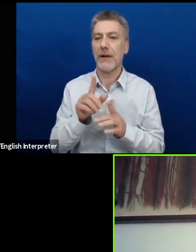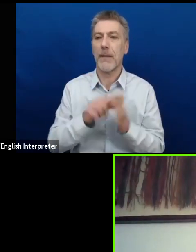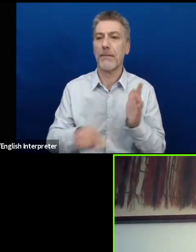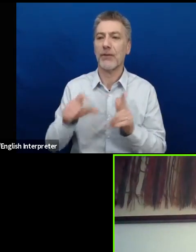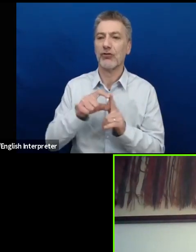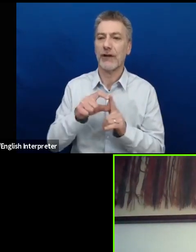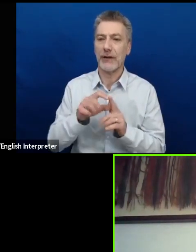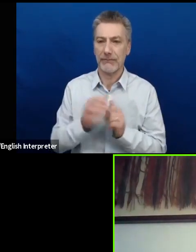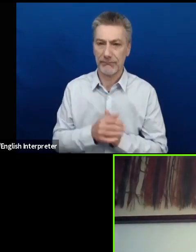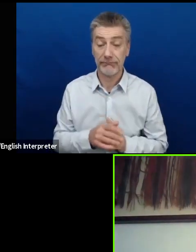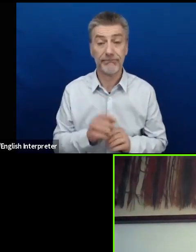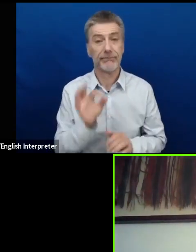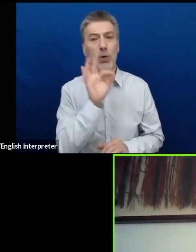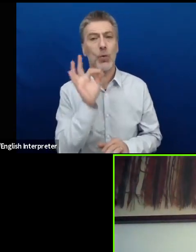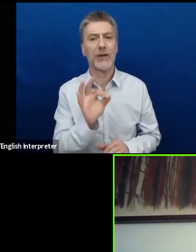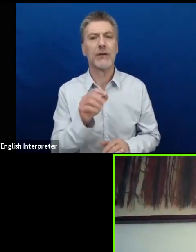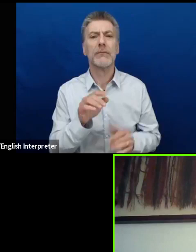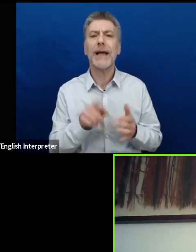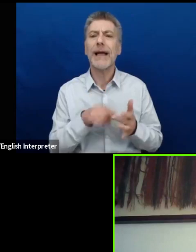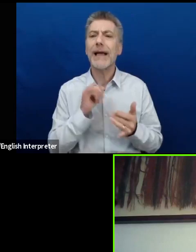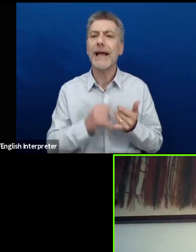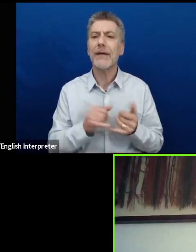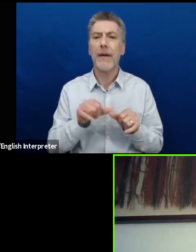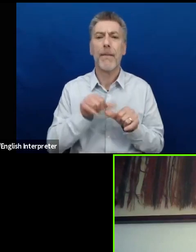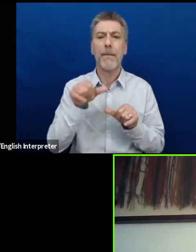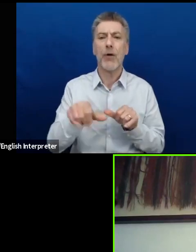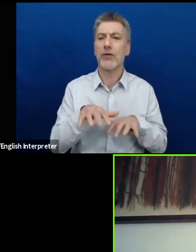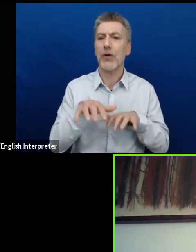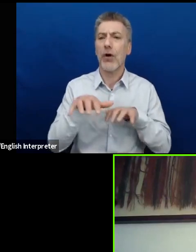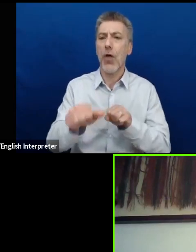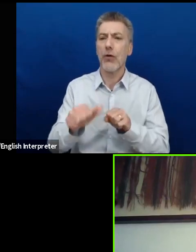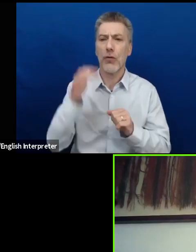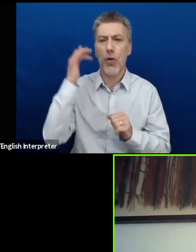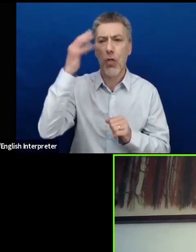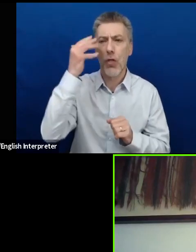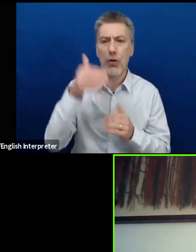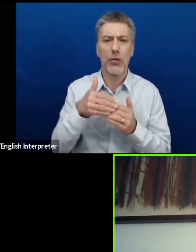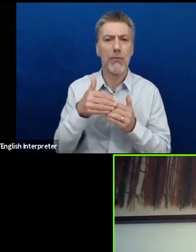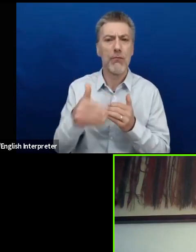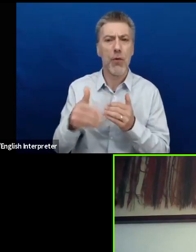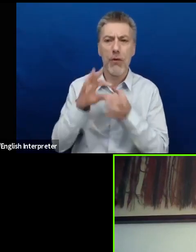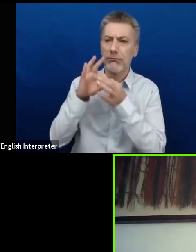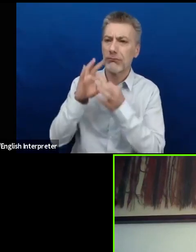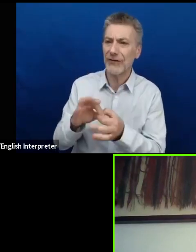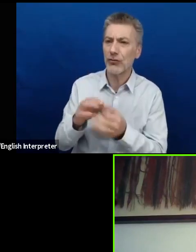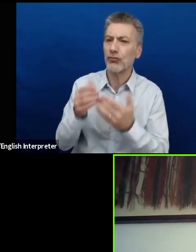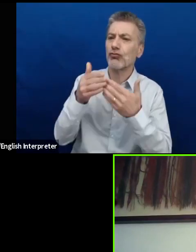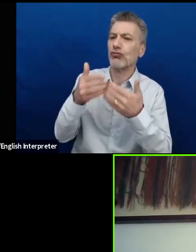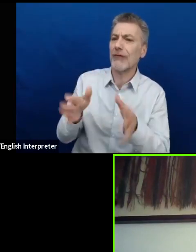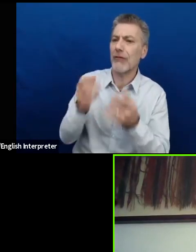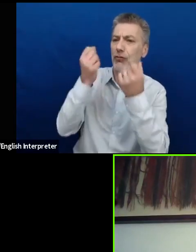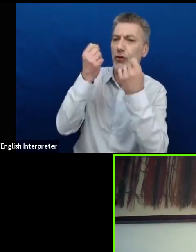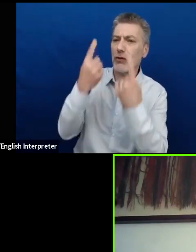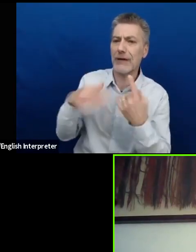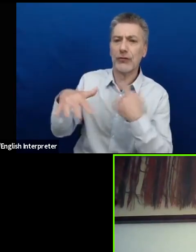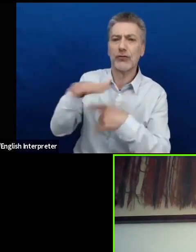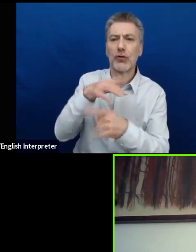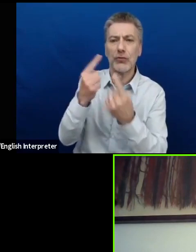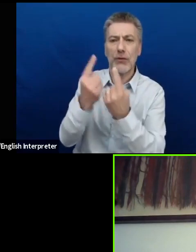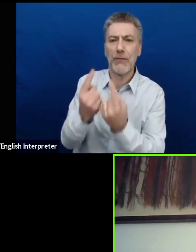are needed to transform it. I think politically people have used any number of strategies